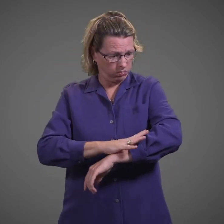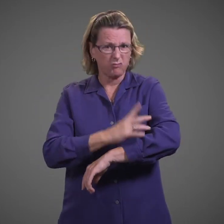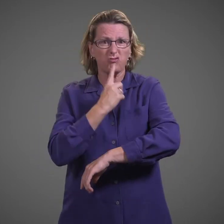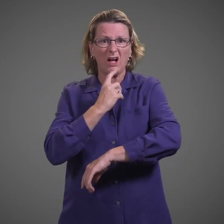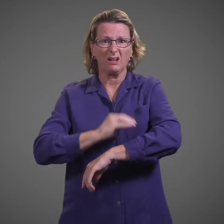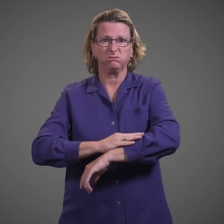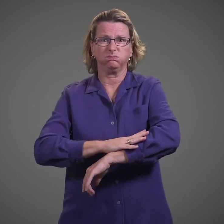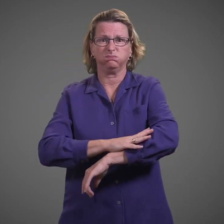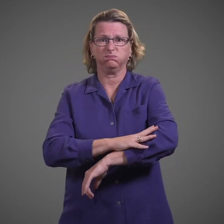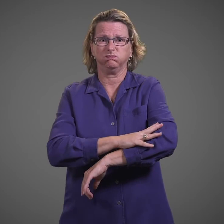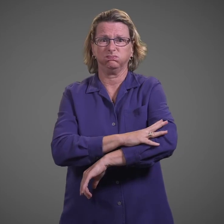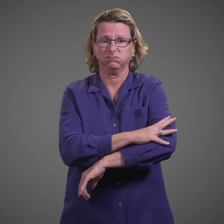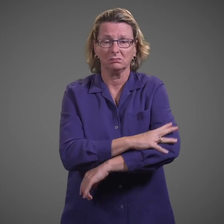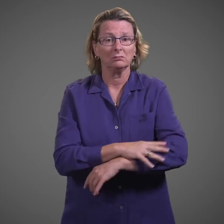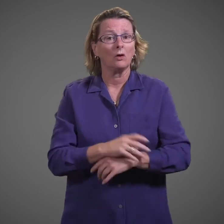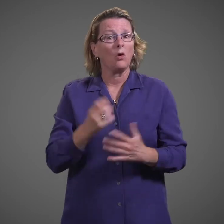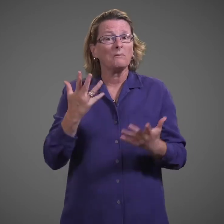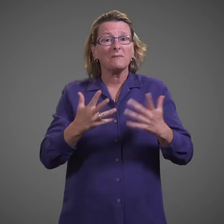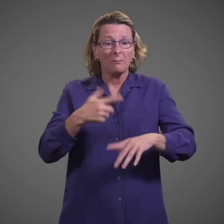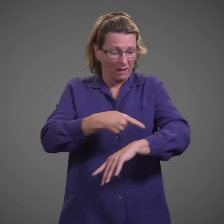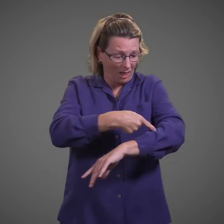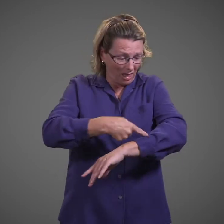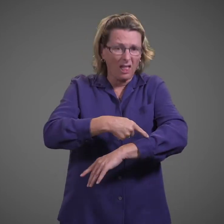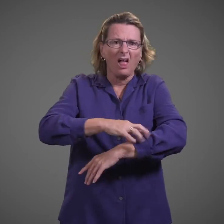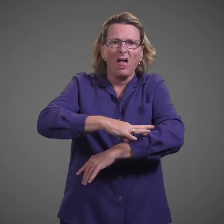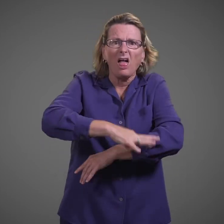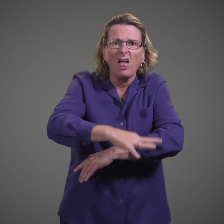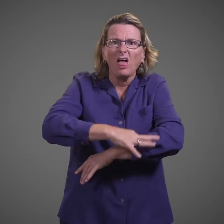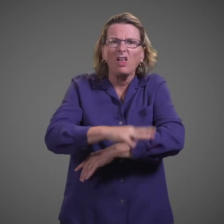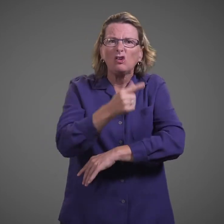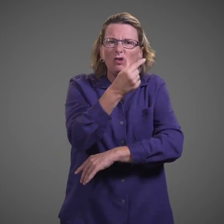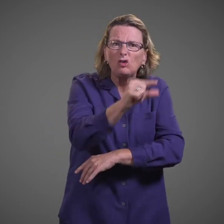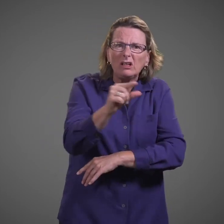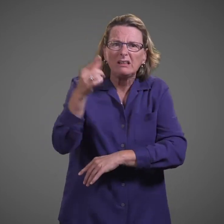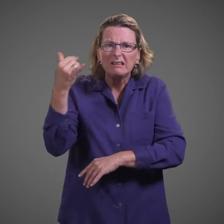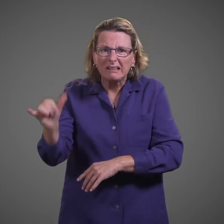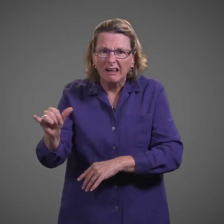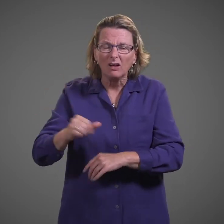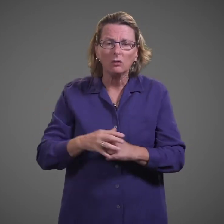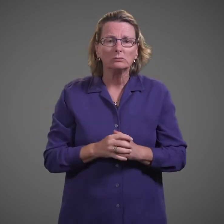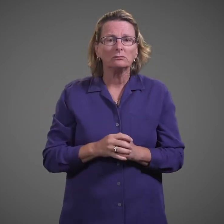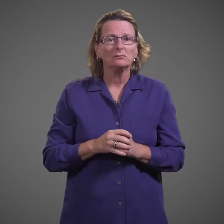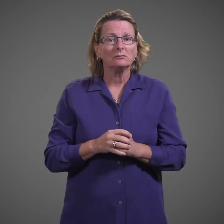You may have developed infections from your injuries, with cuts oozing yellow or green fluid.